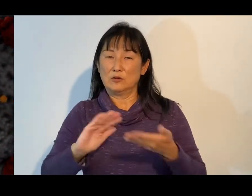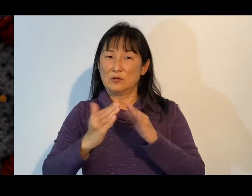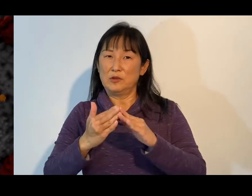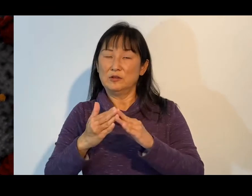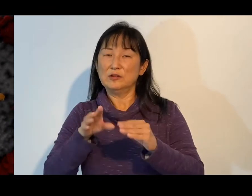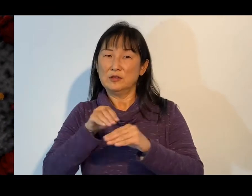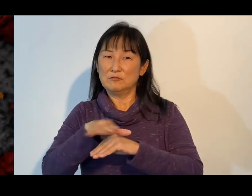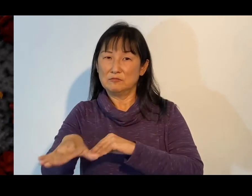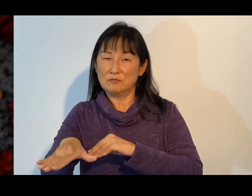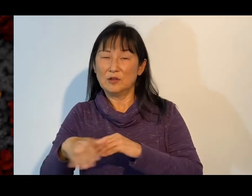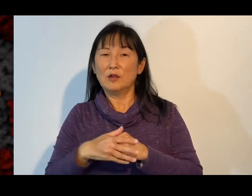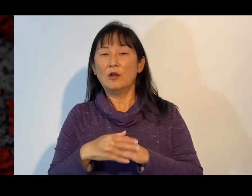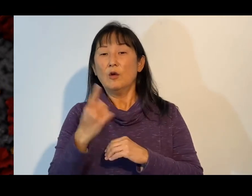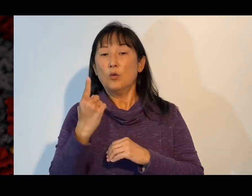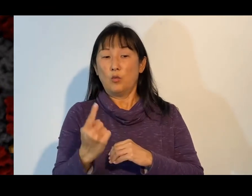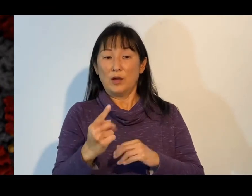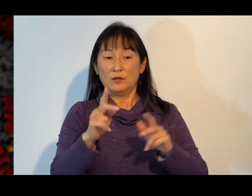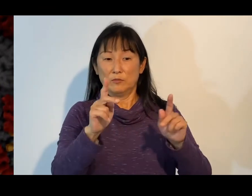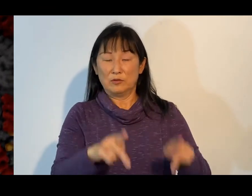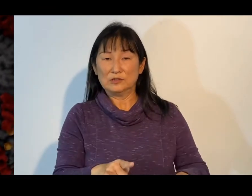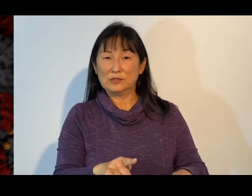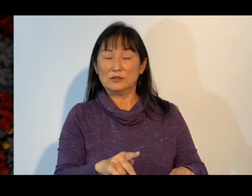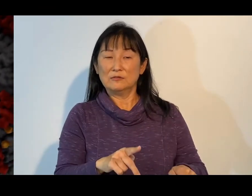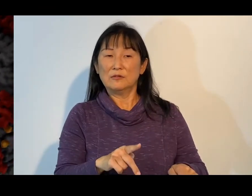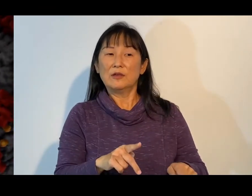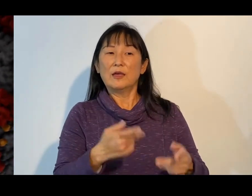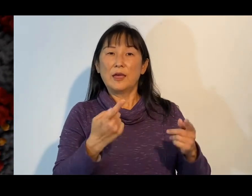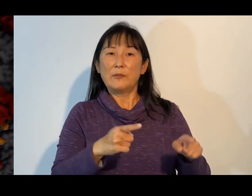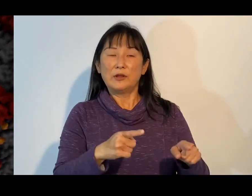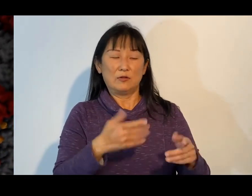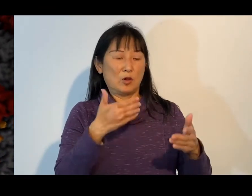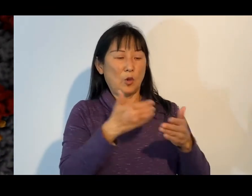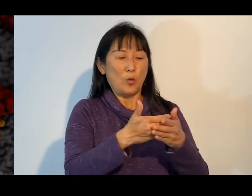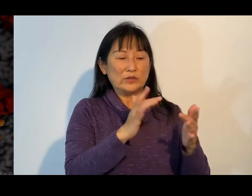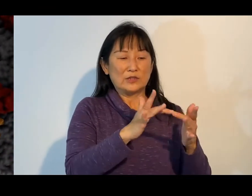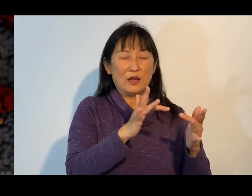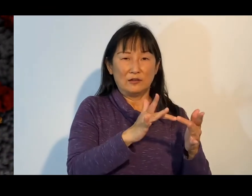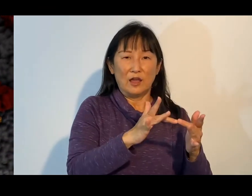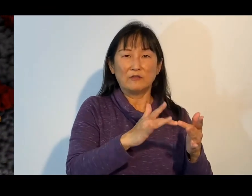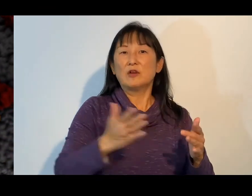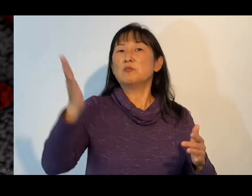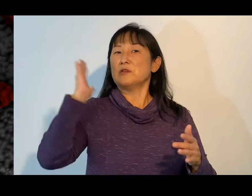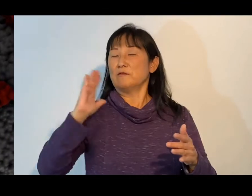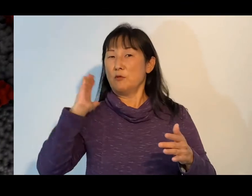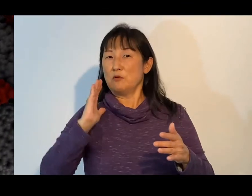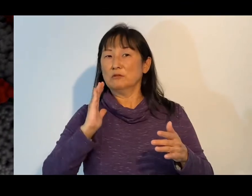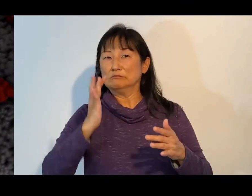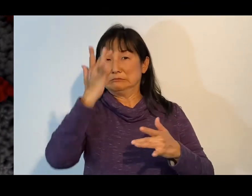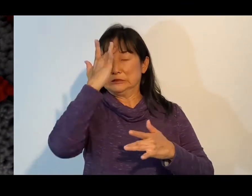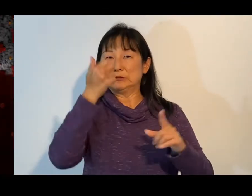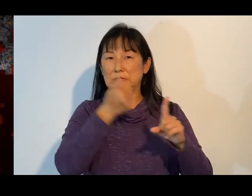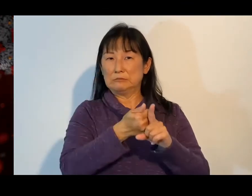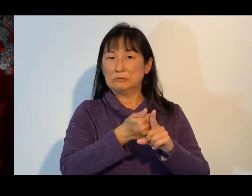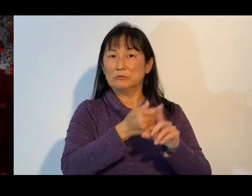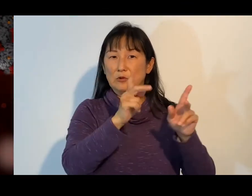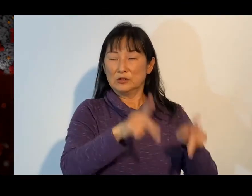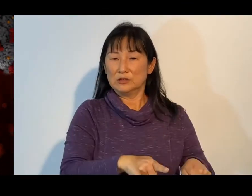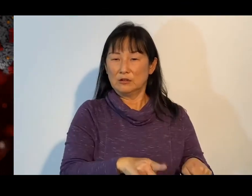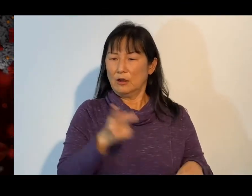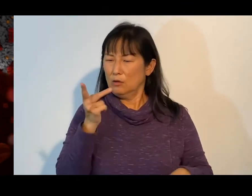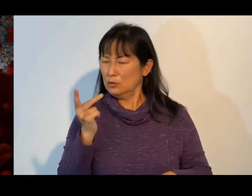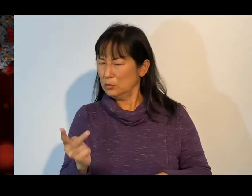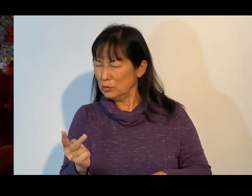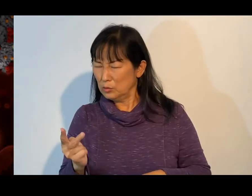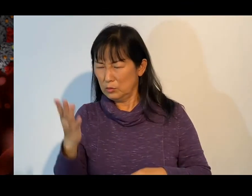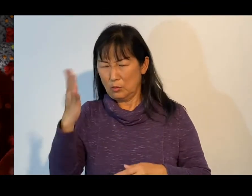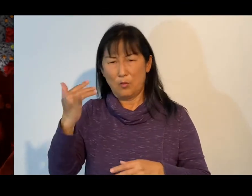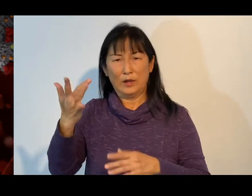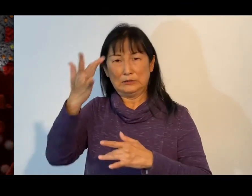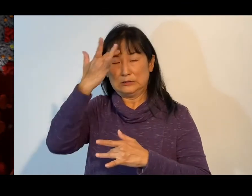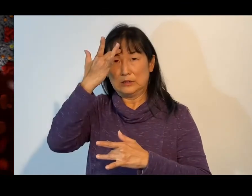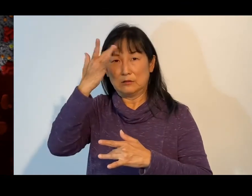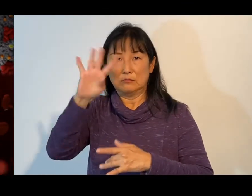Only one of today's community-acquired cases is a close contact of a previously announced case. The other two have no known source of infection.